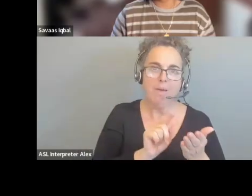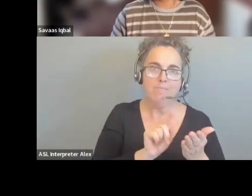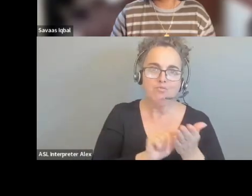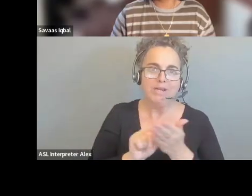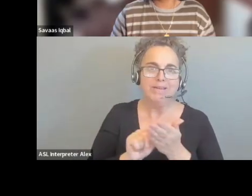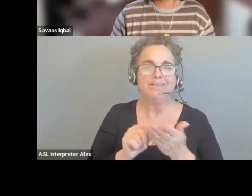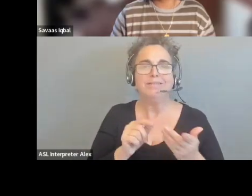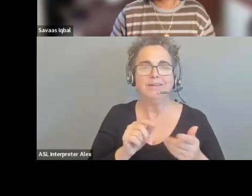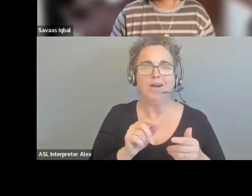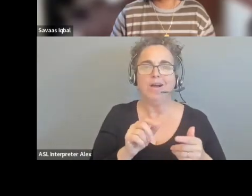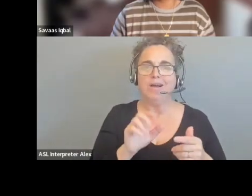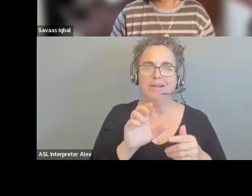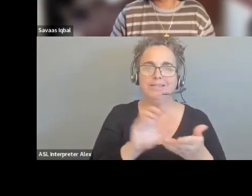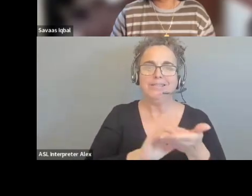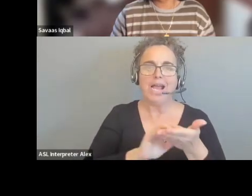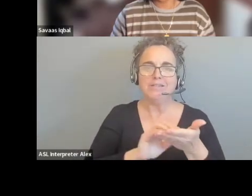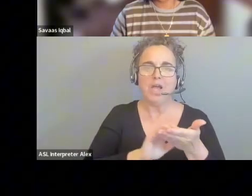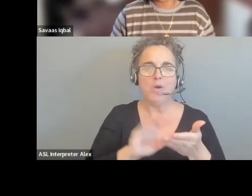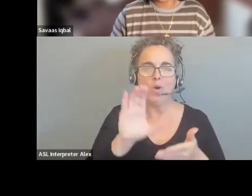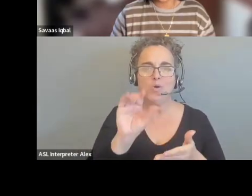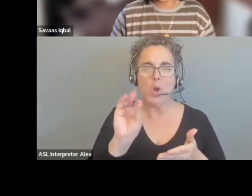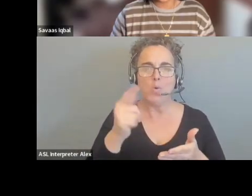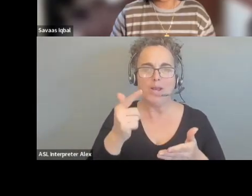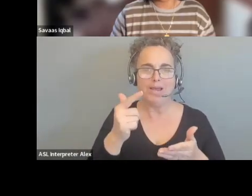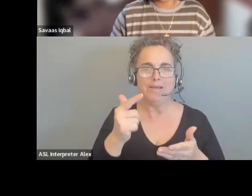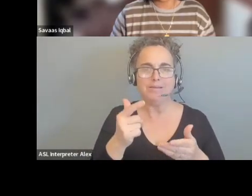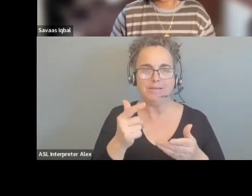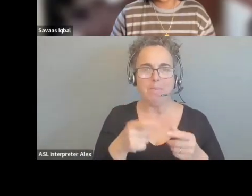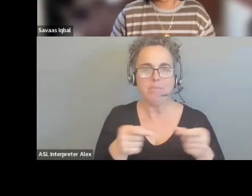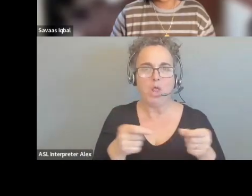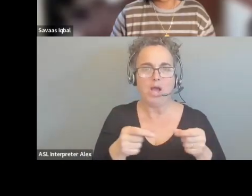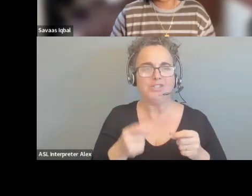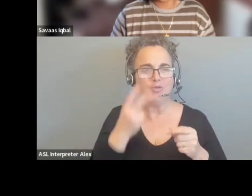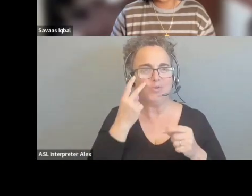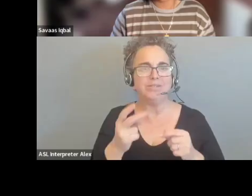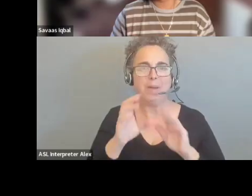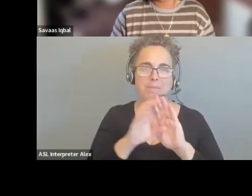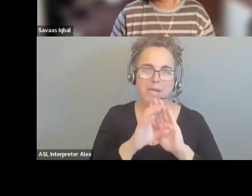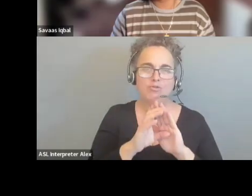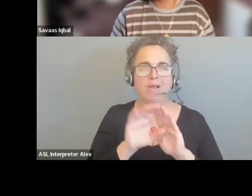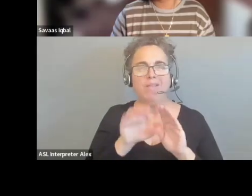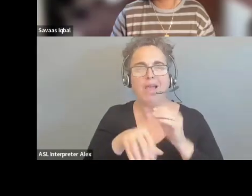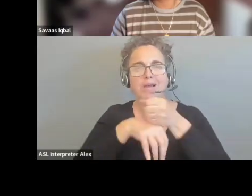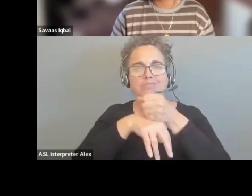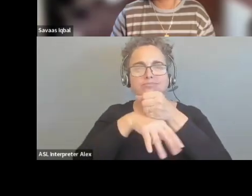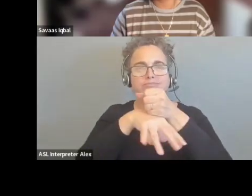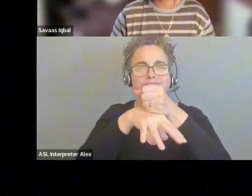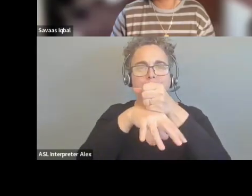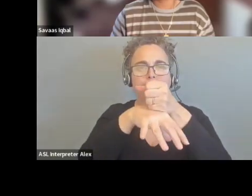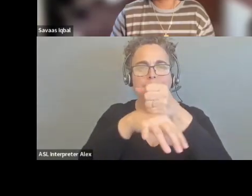And over here it's an image of an octopus with various color tentacles for the logo for OctoStudios.